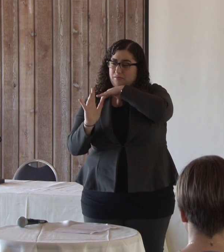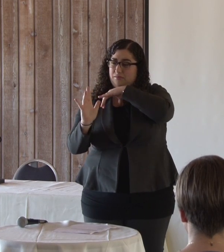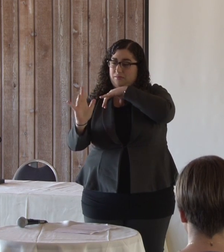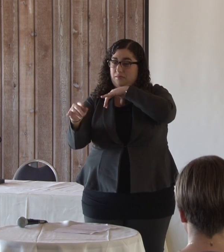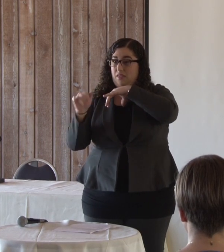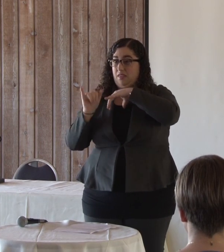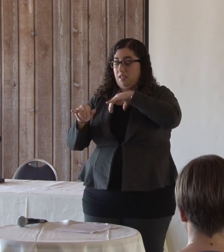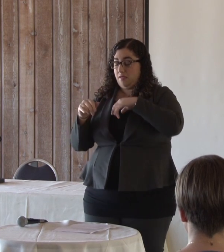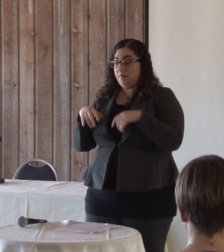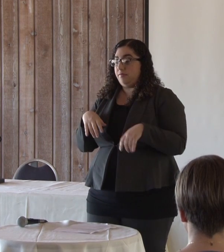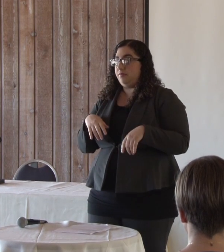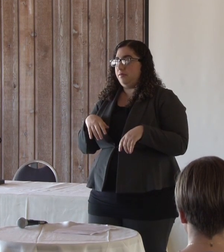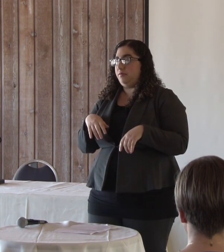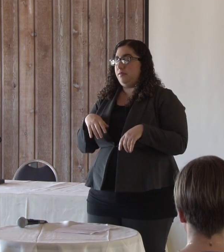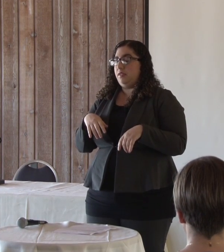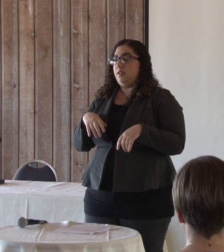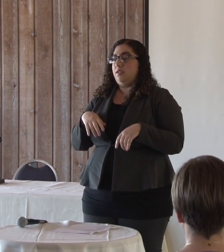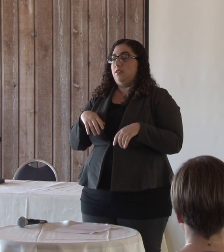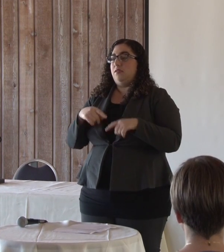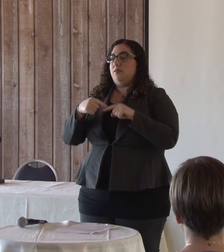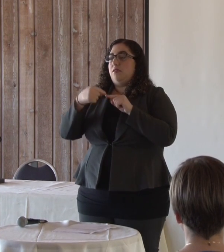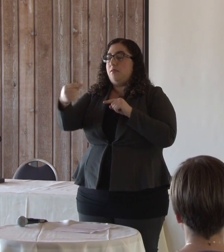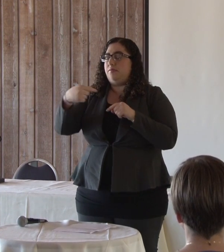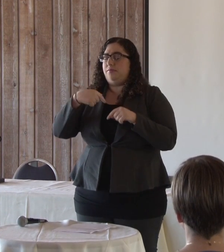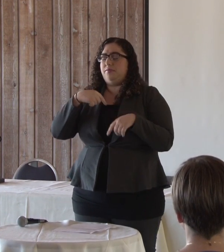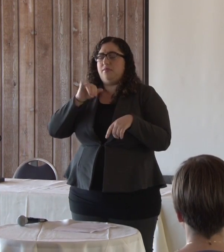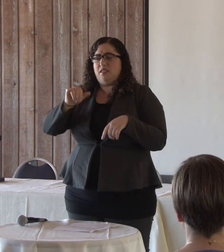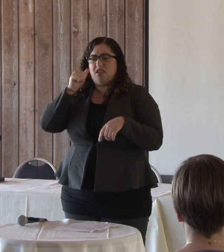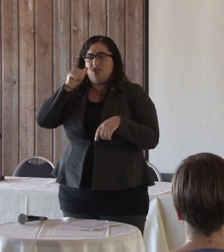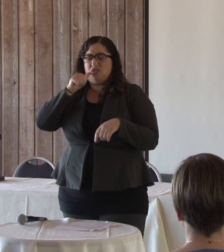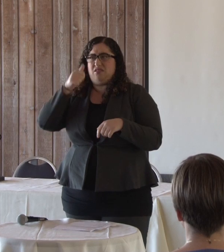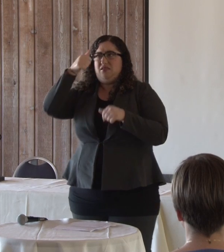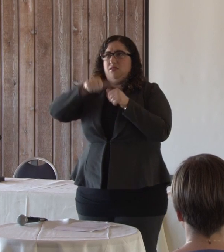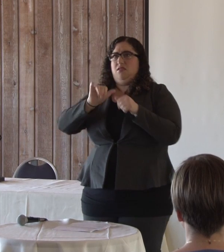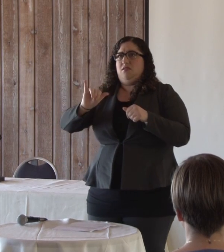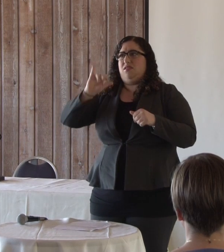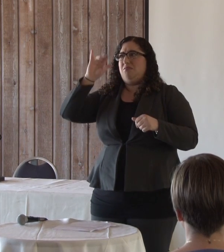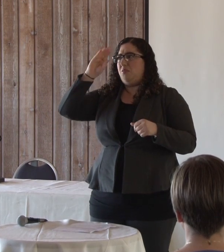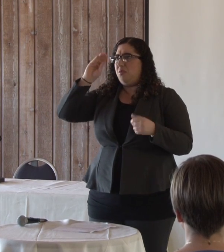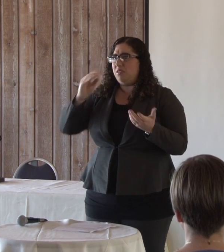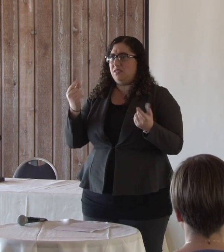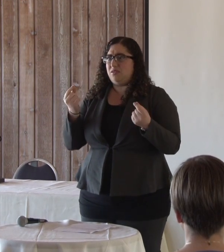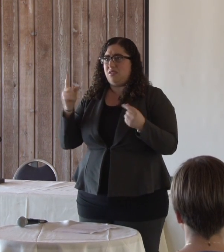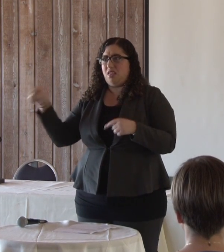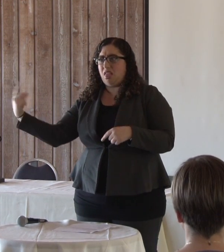Now there was a street located right outside the house and so everyone started running for the street.